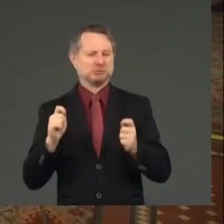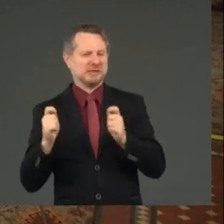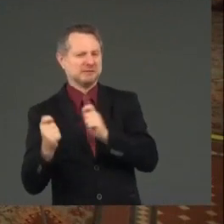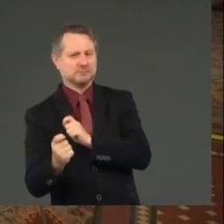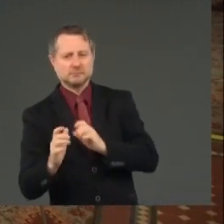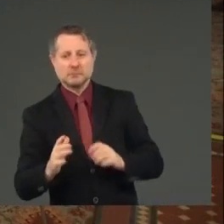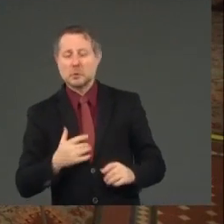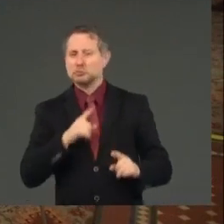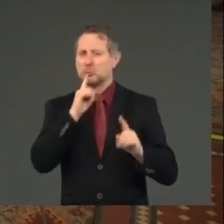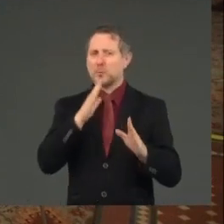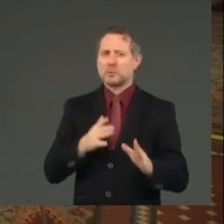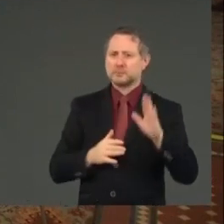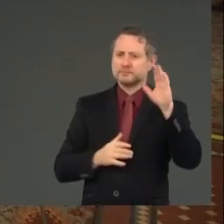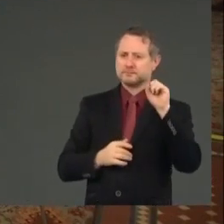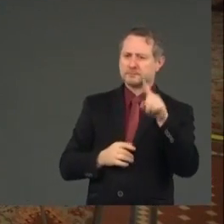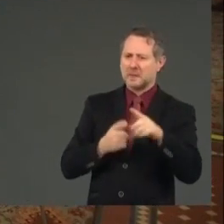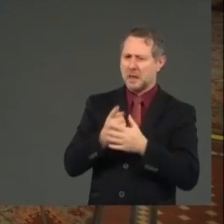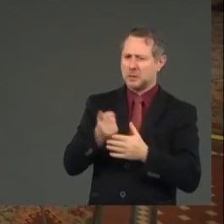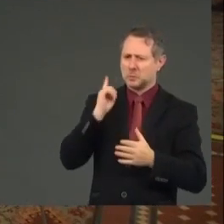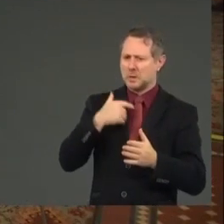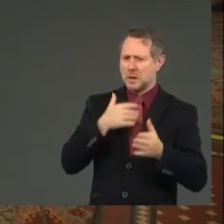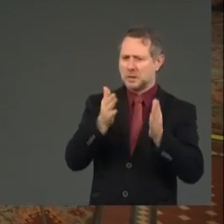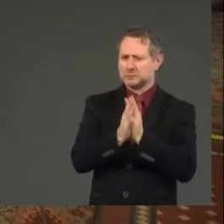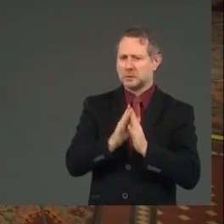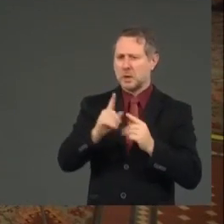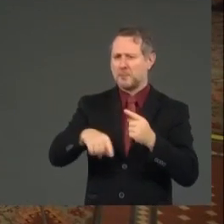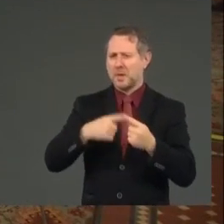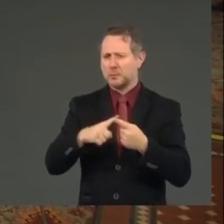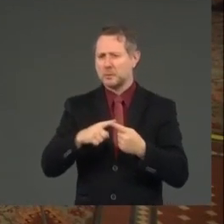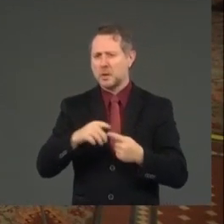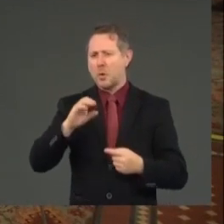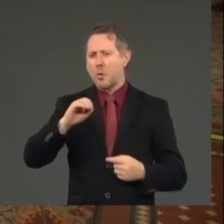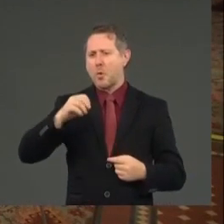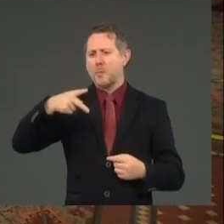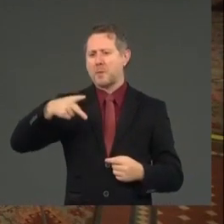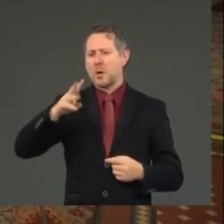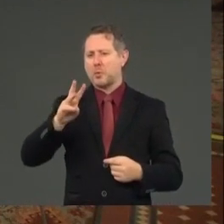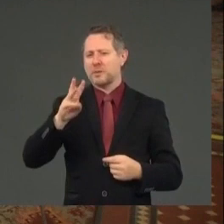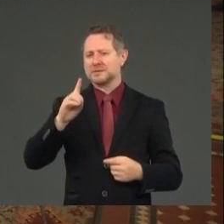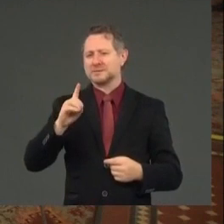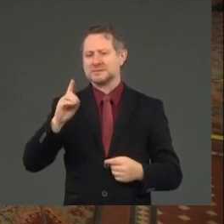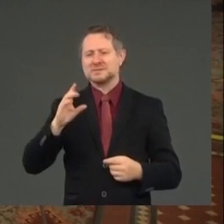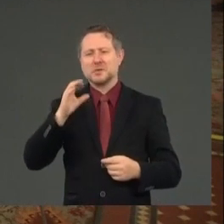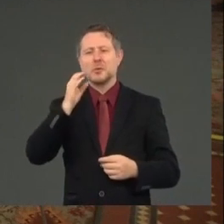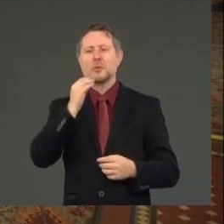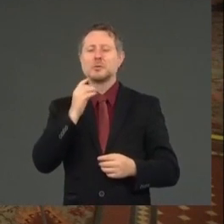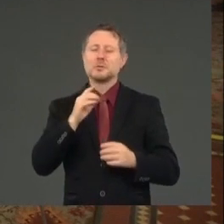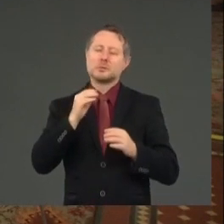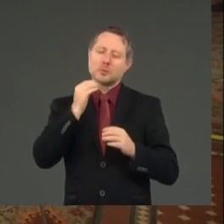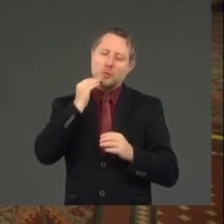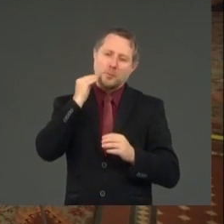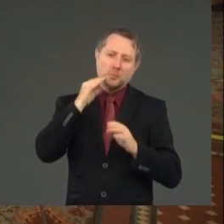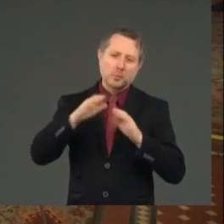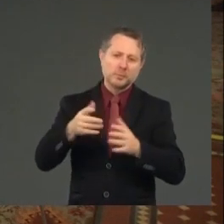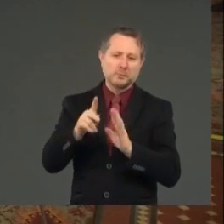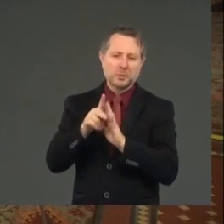SYSTEMIC ISSUE.